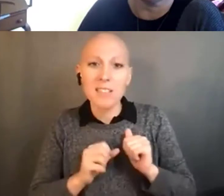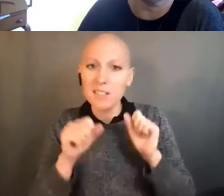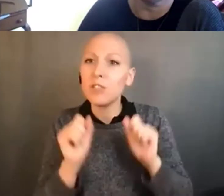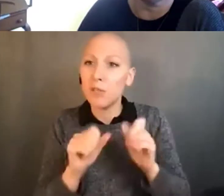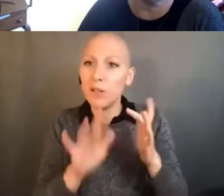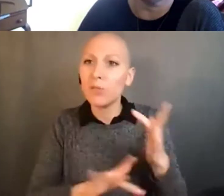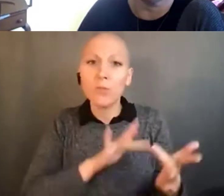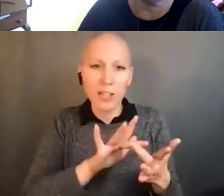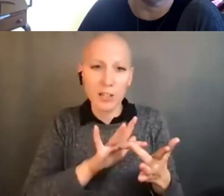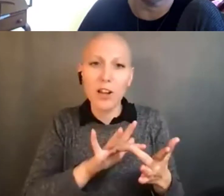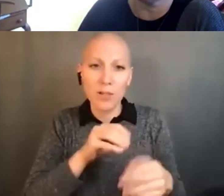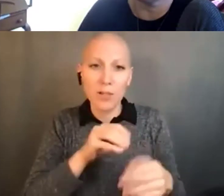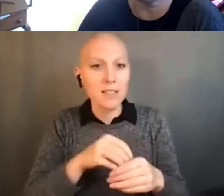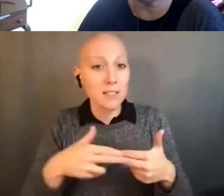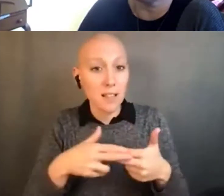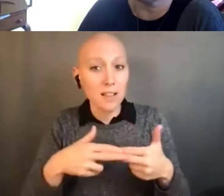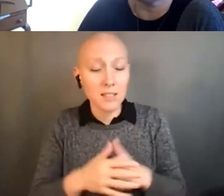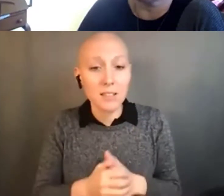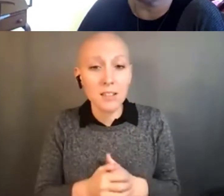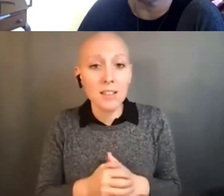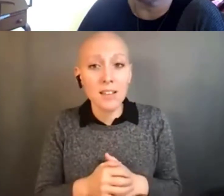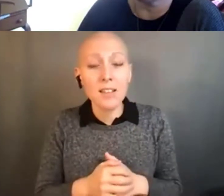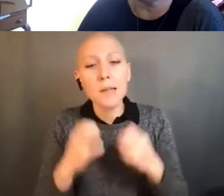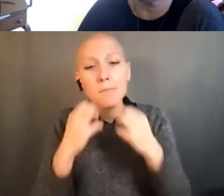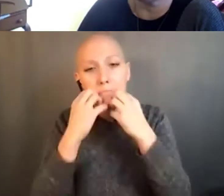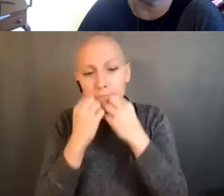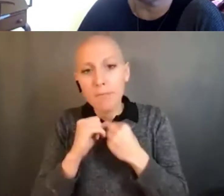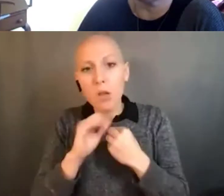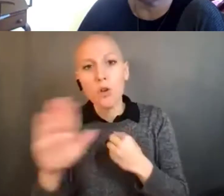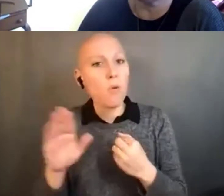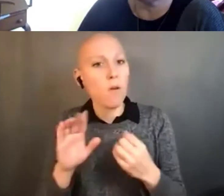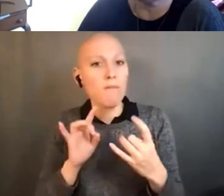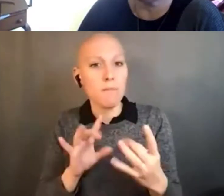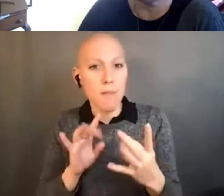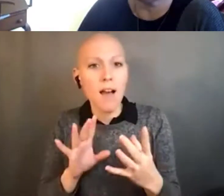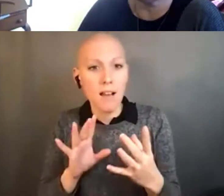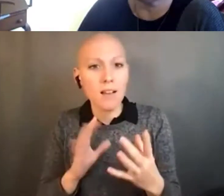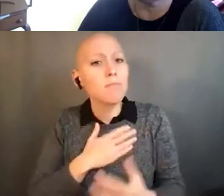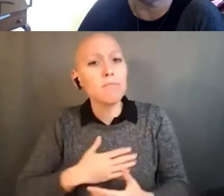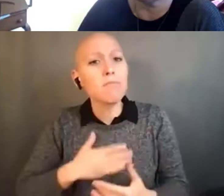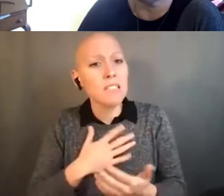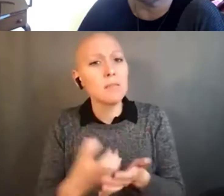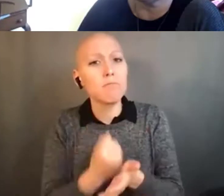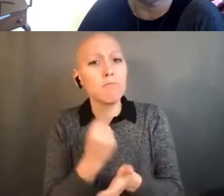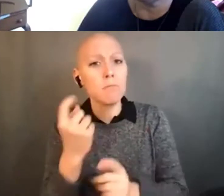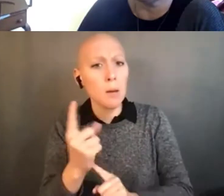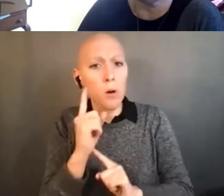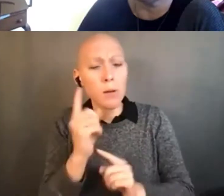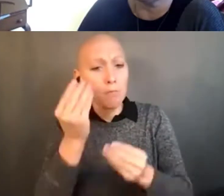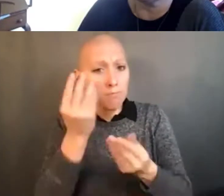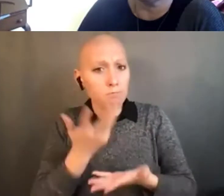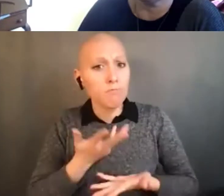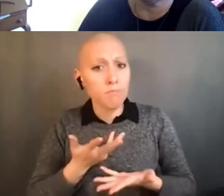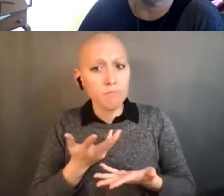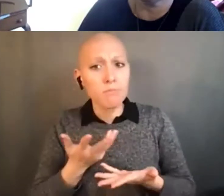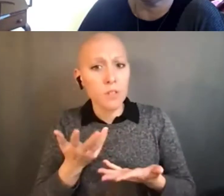Your feedback if very important, so we also ask that you please take a moment to let us know what your thoughts were on this session